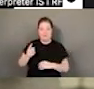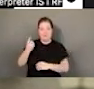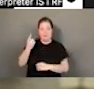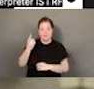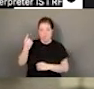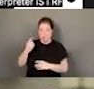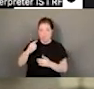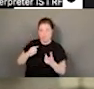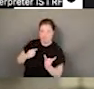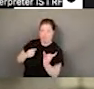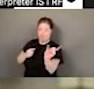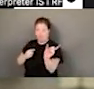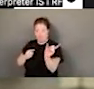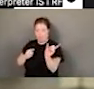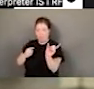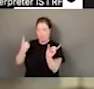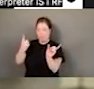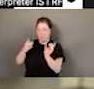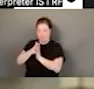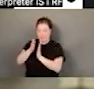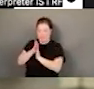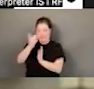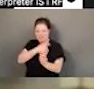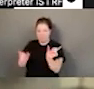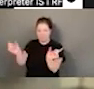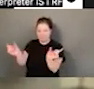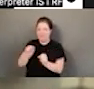be found directly in the text and also a solution with a short dictionary